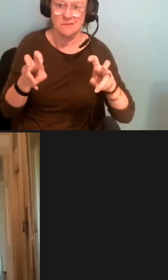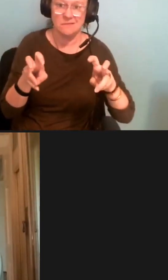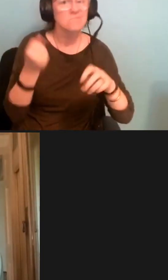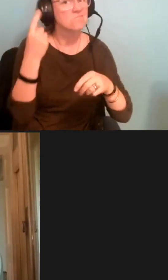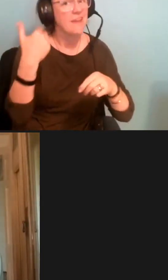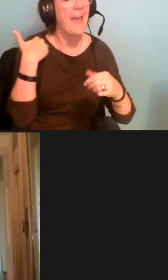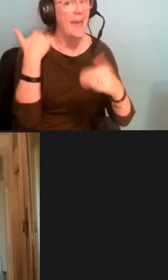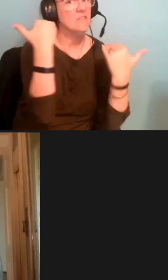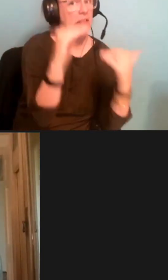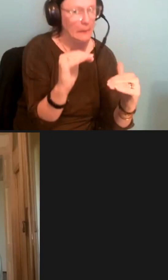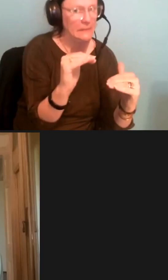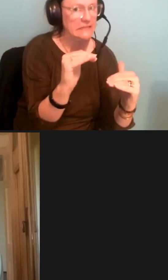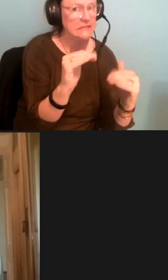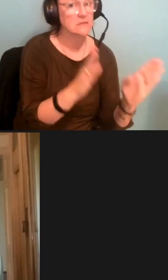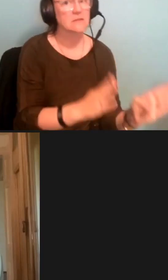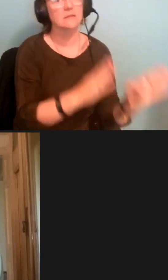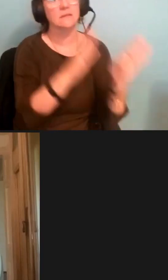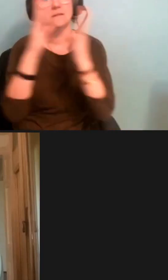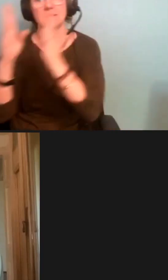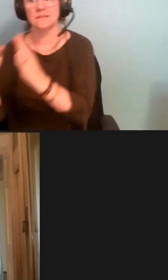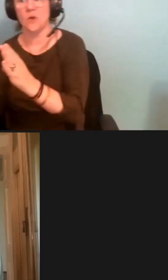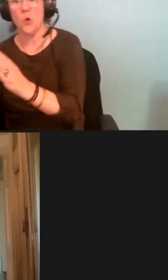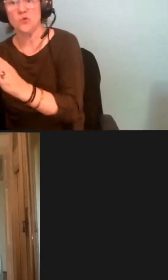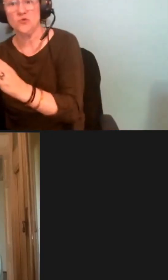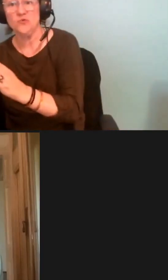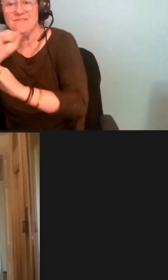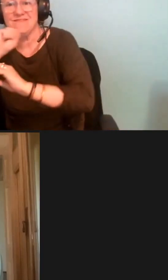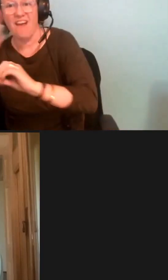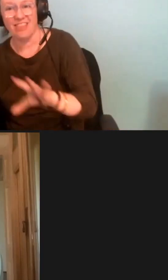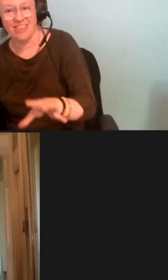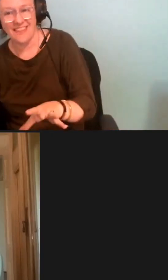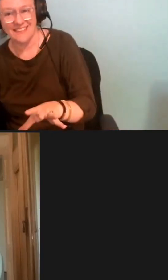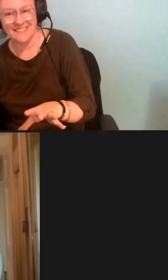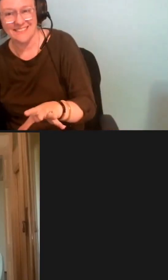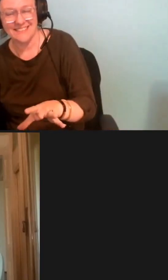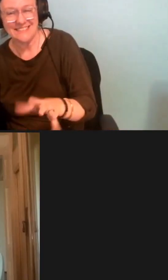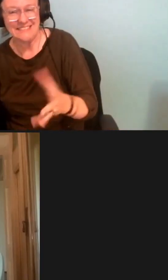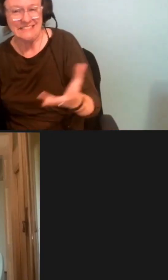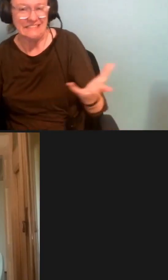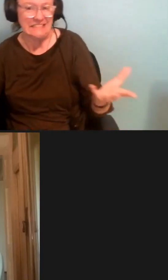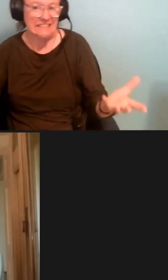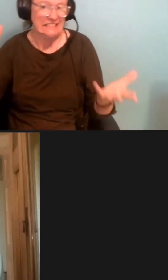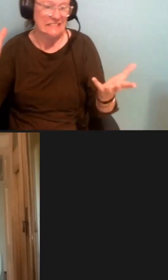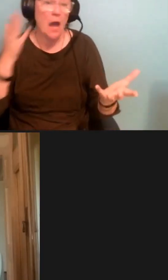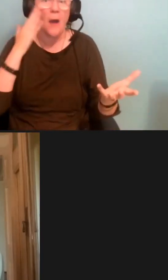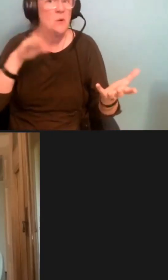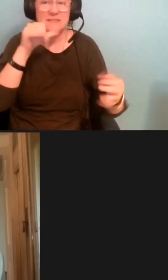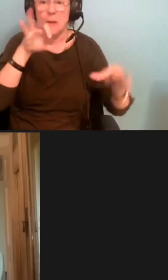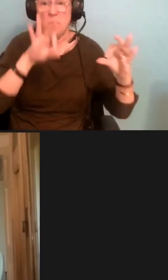what did they say the enemy of good is perfect so rather than like nope we're